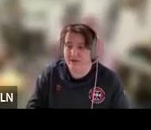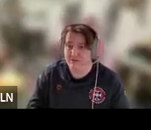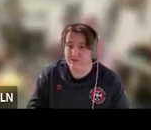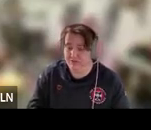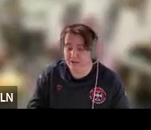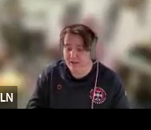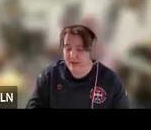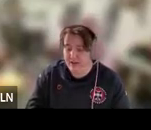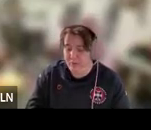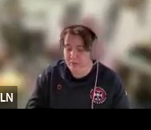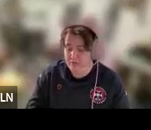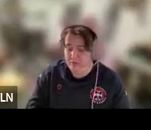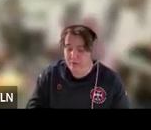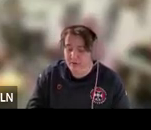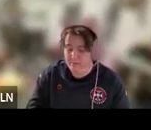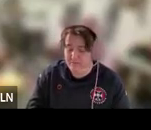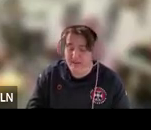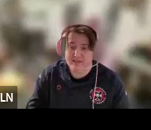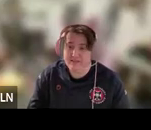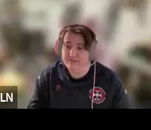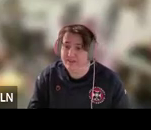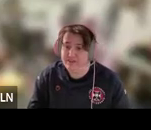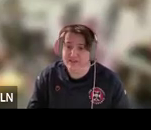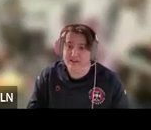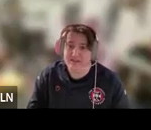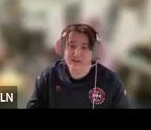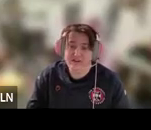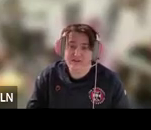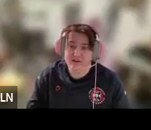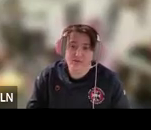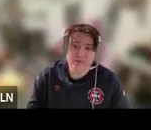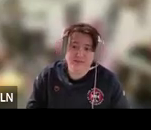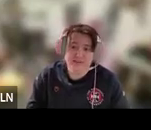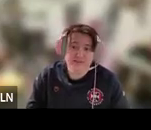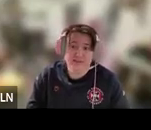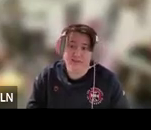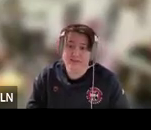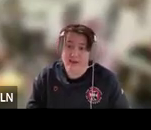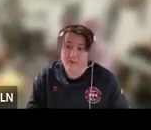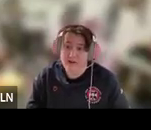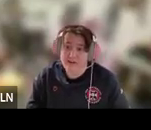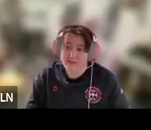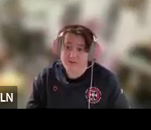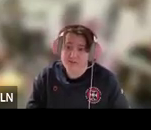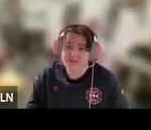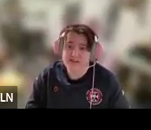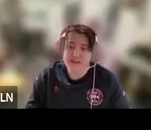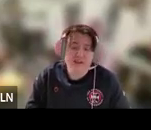how to help you access funding. They're almost like a living library of sorts,